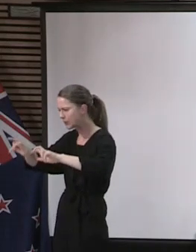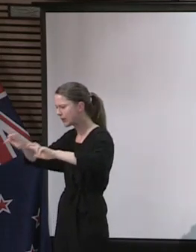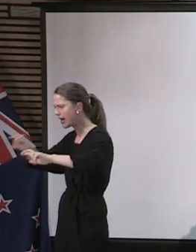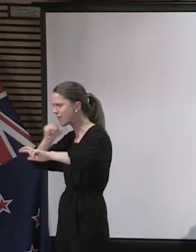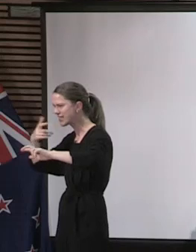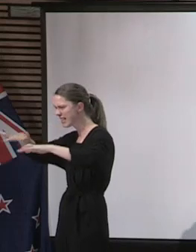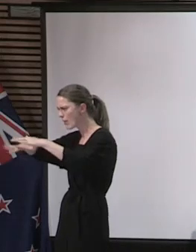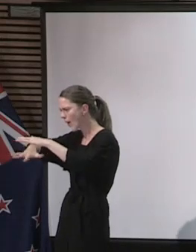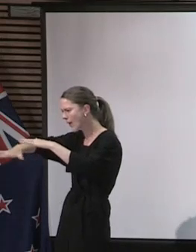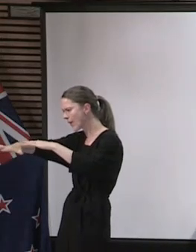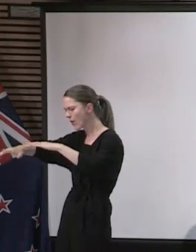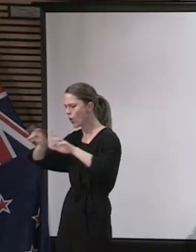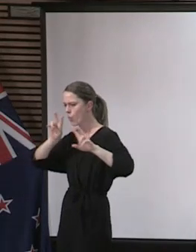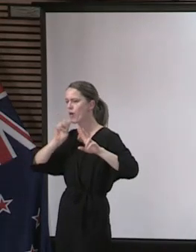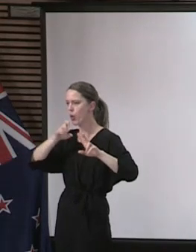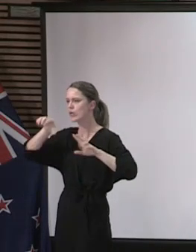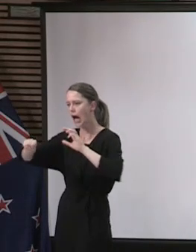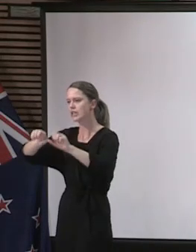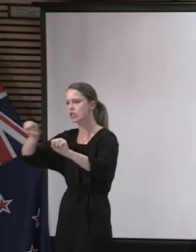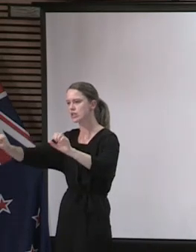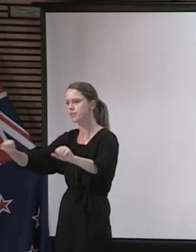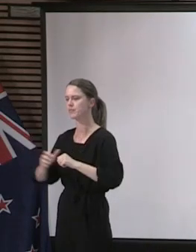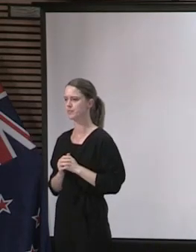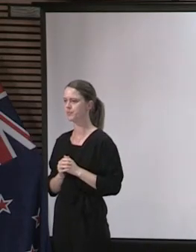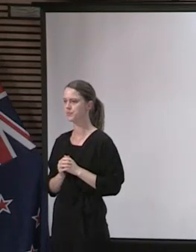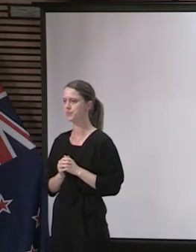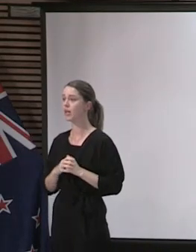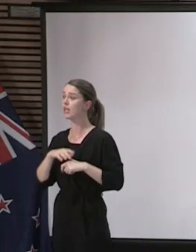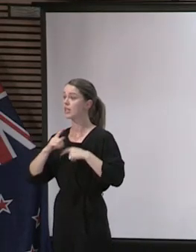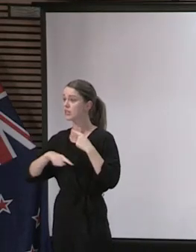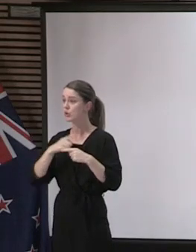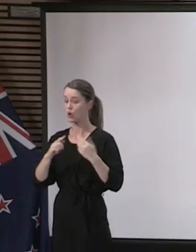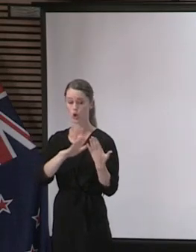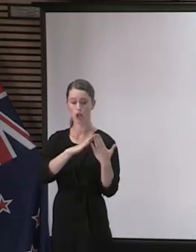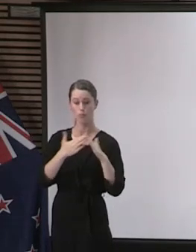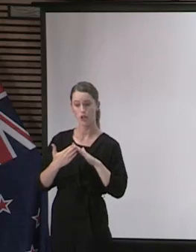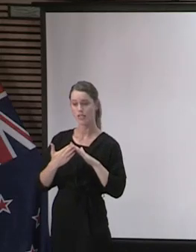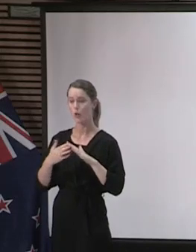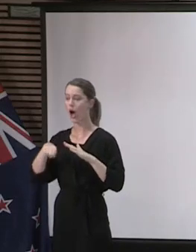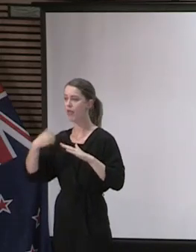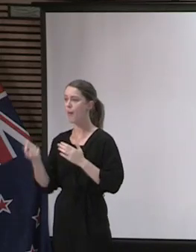with symptoms suggestive of Cohen and hunting out any